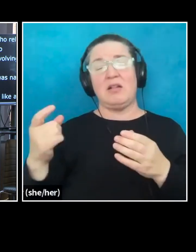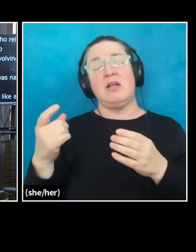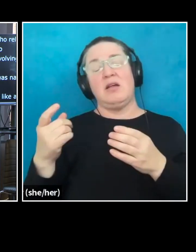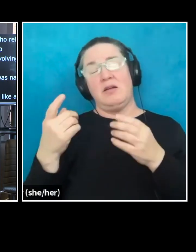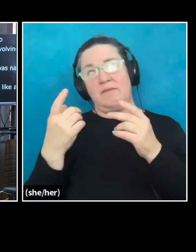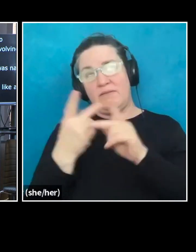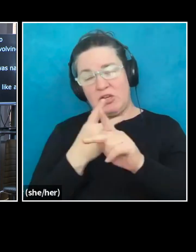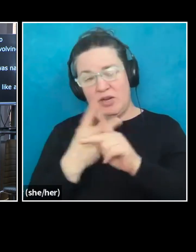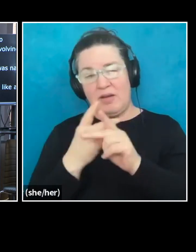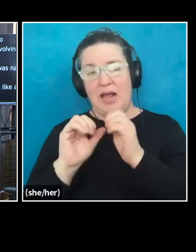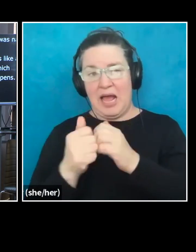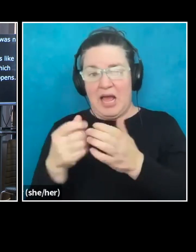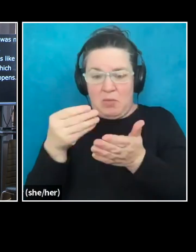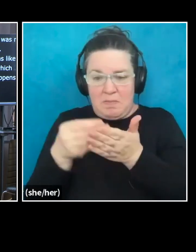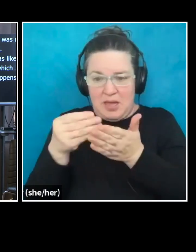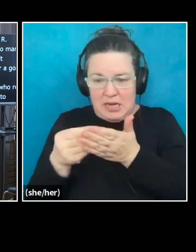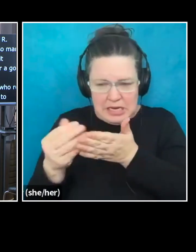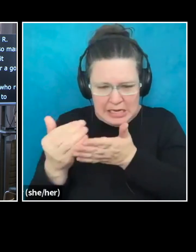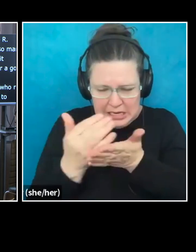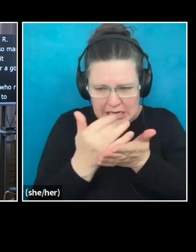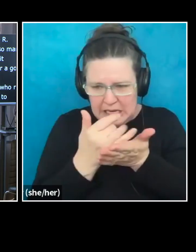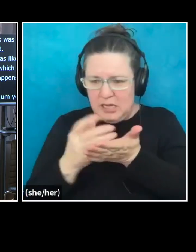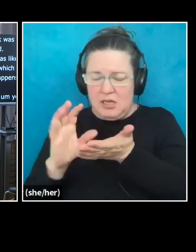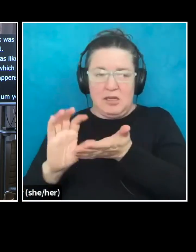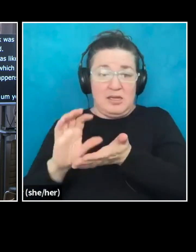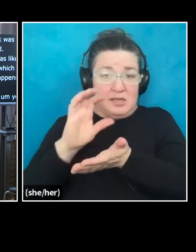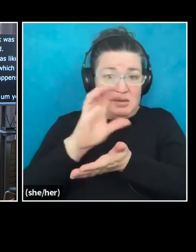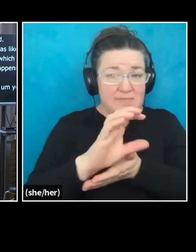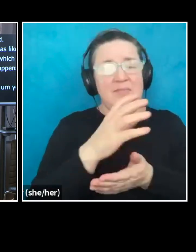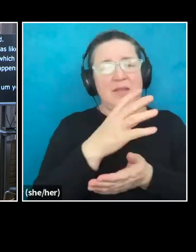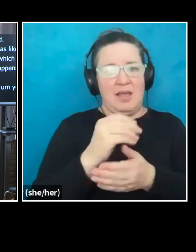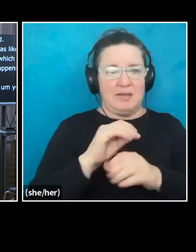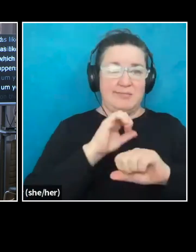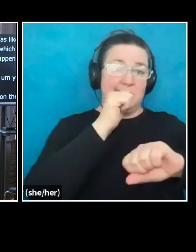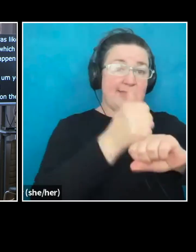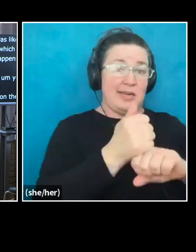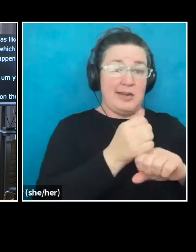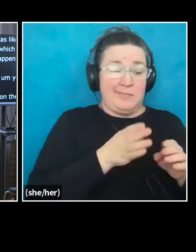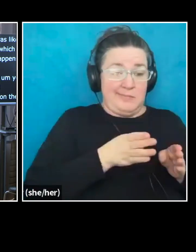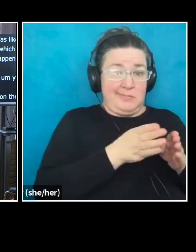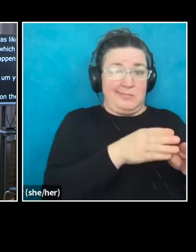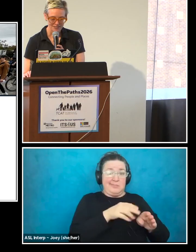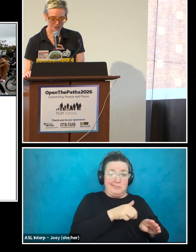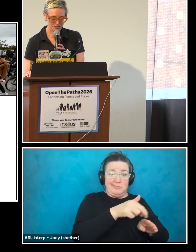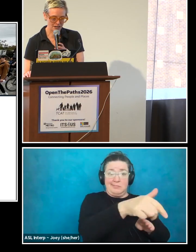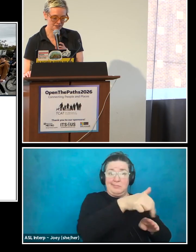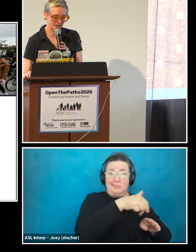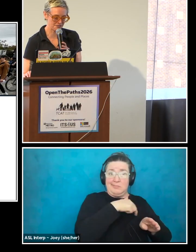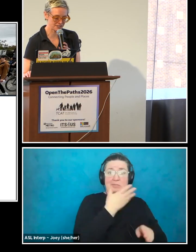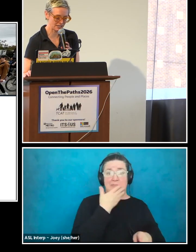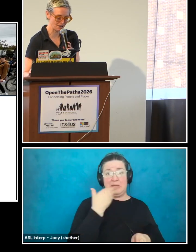So, um you can go there now and and connect on the sidewalk. Um so I I want to talk about